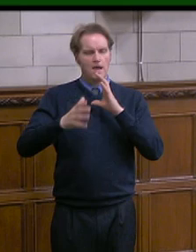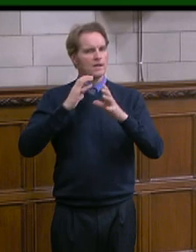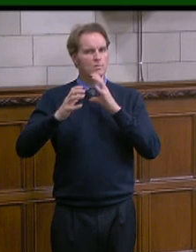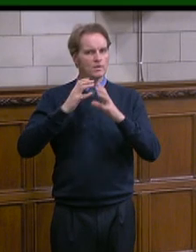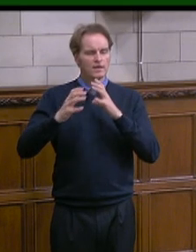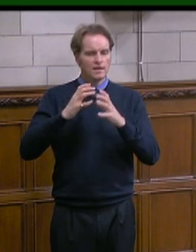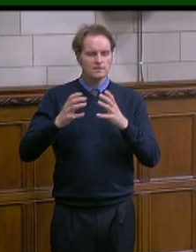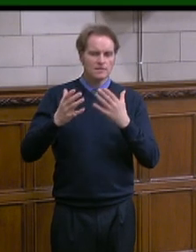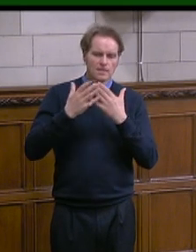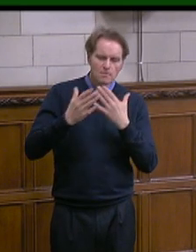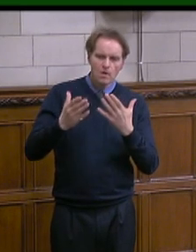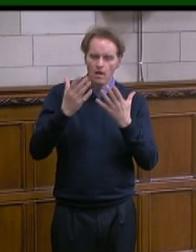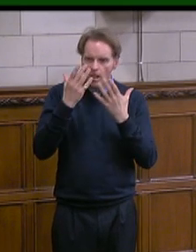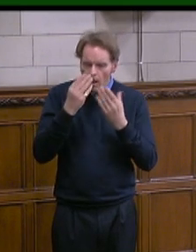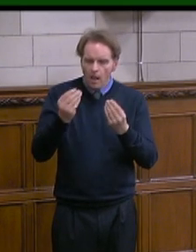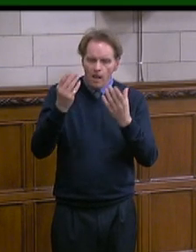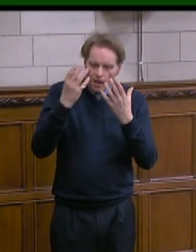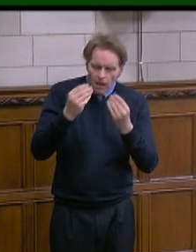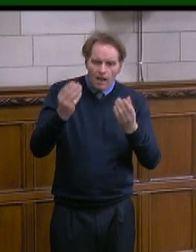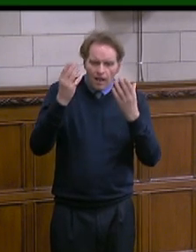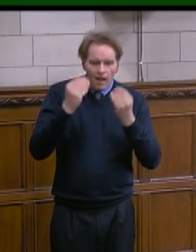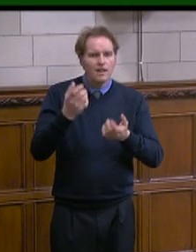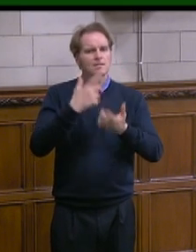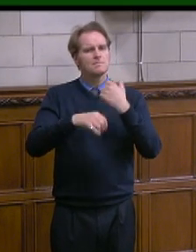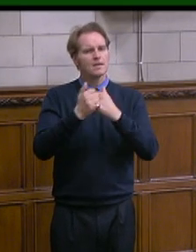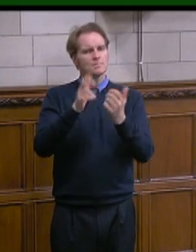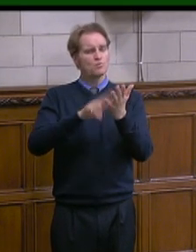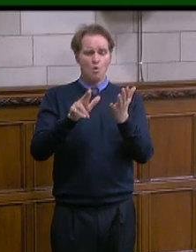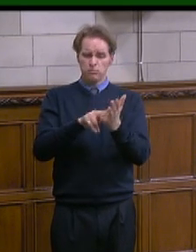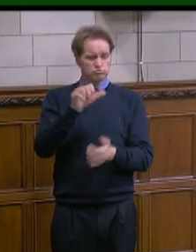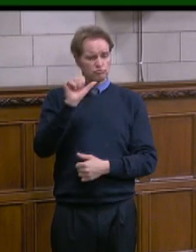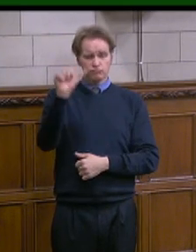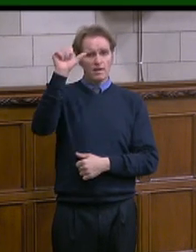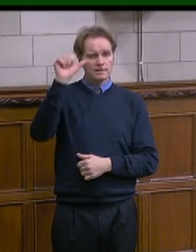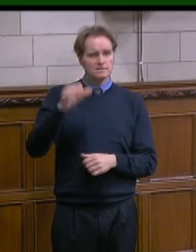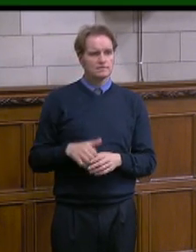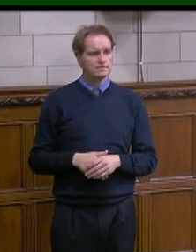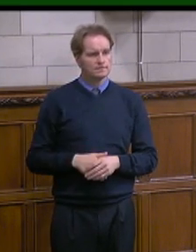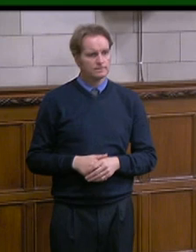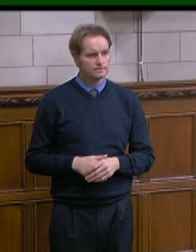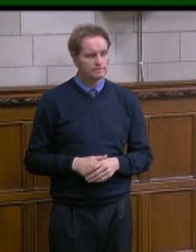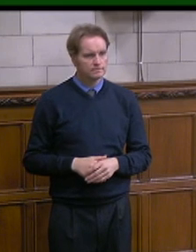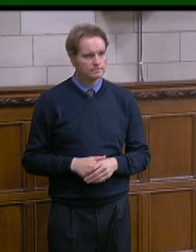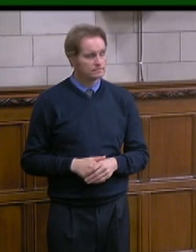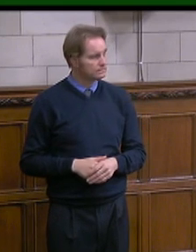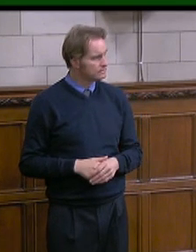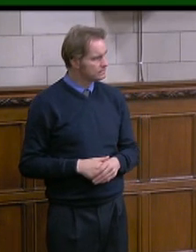signing, the more we will take that as given and as the right thing to do.